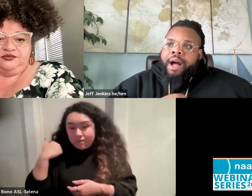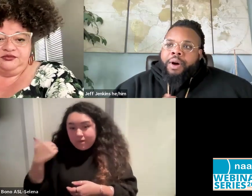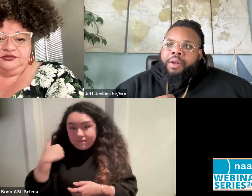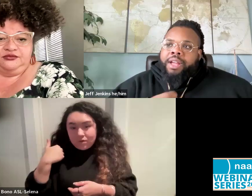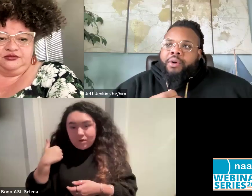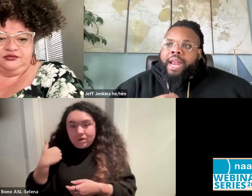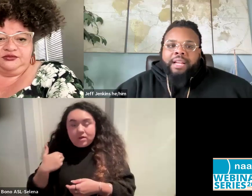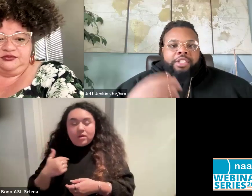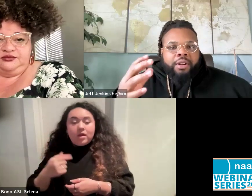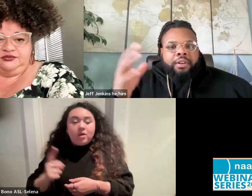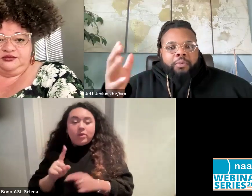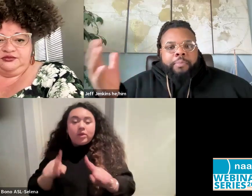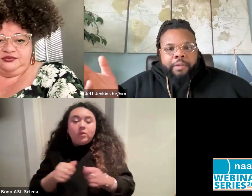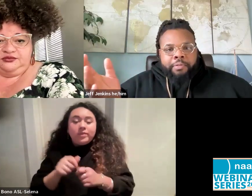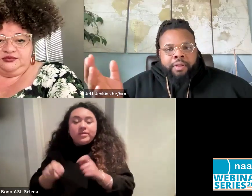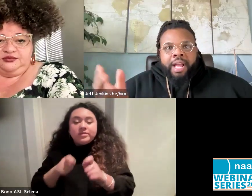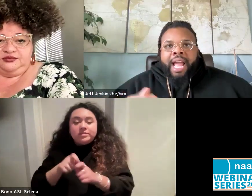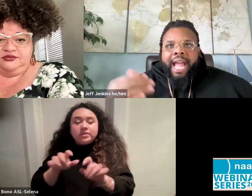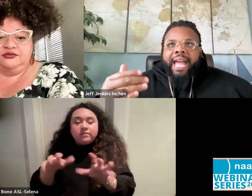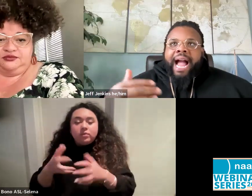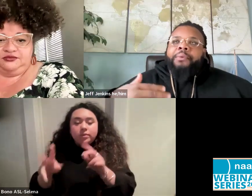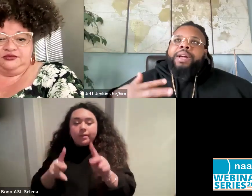I would only go with like a certain group of people and I would